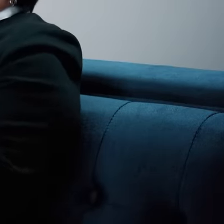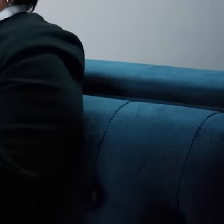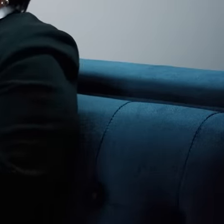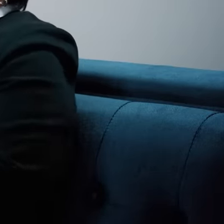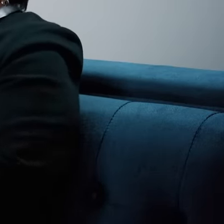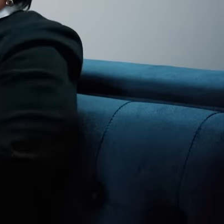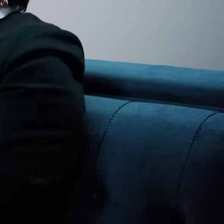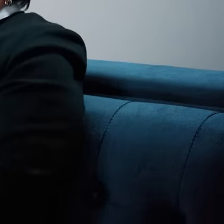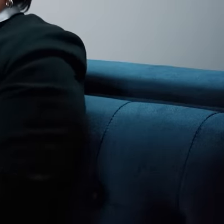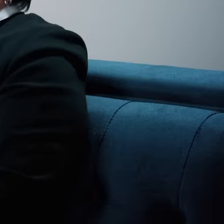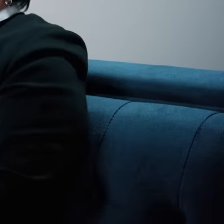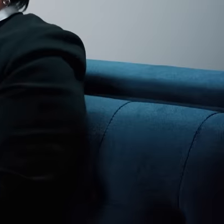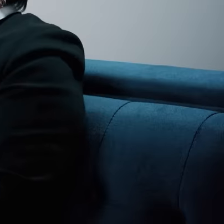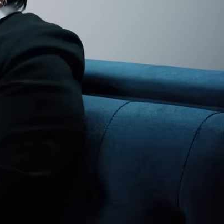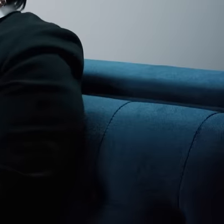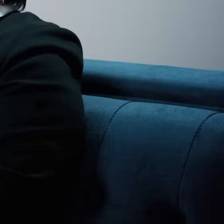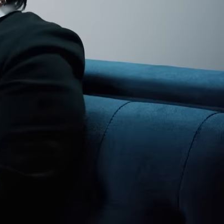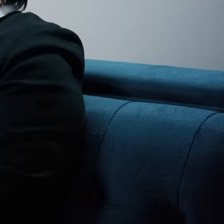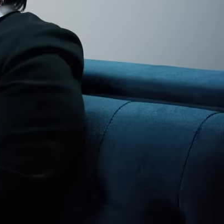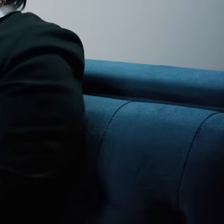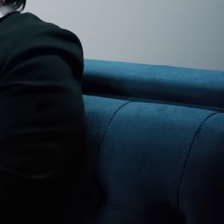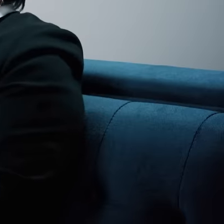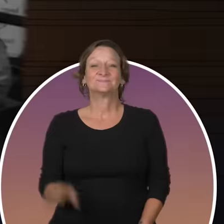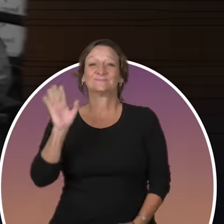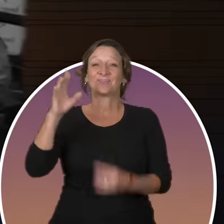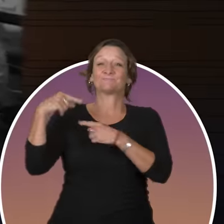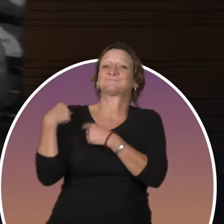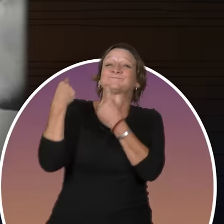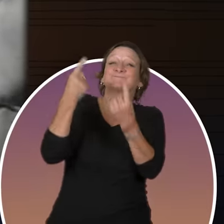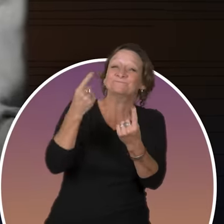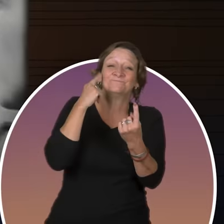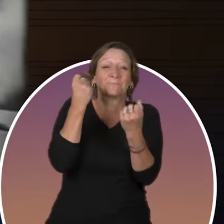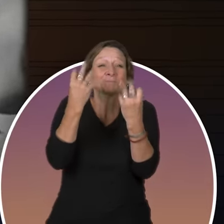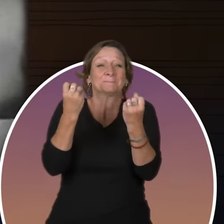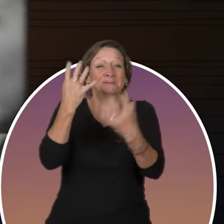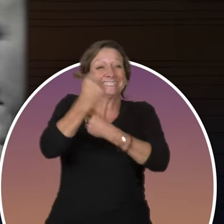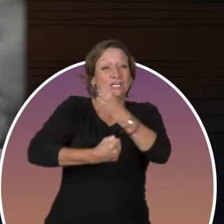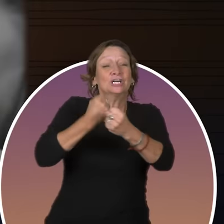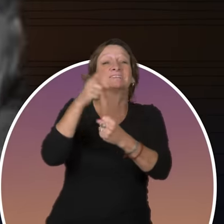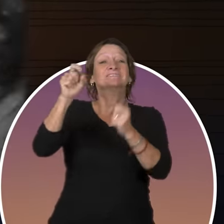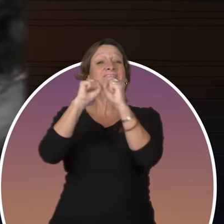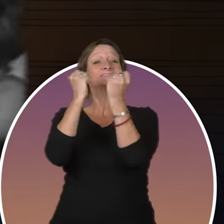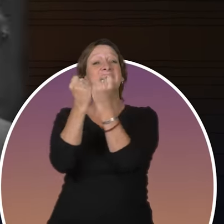and a visual language. And that's why I encourage having both. So even though for hundreds of years, society thought that Deaf people